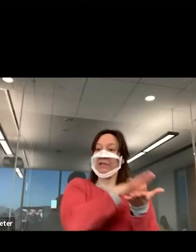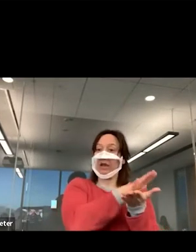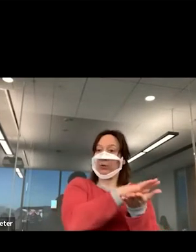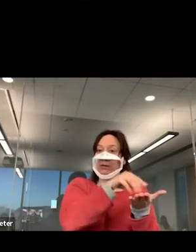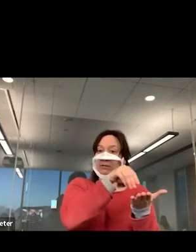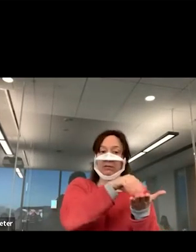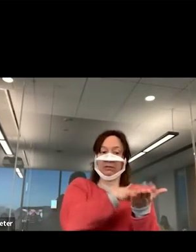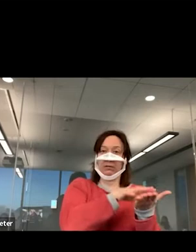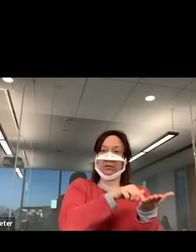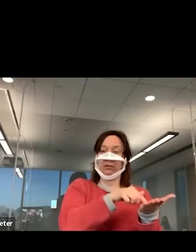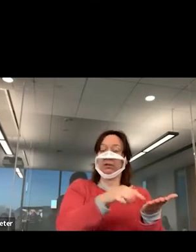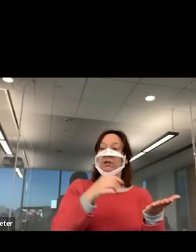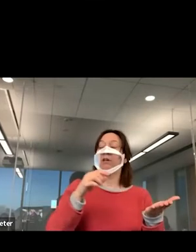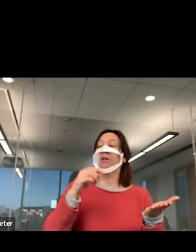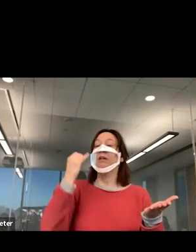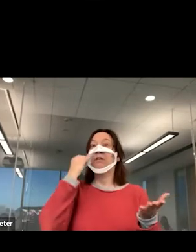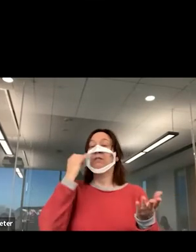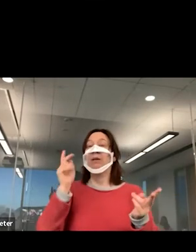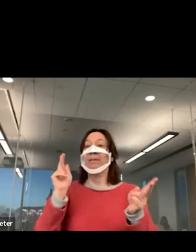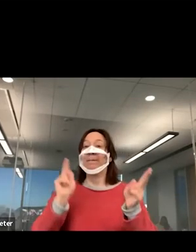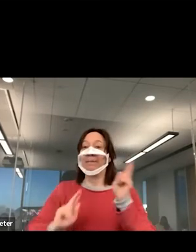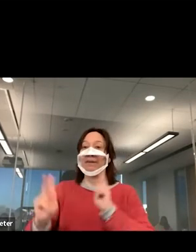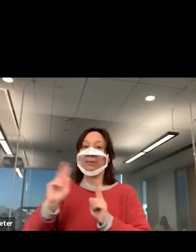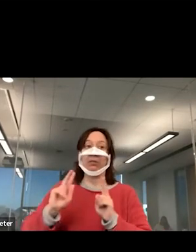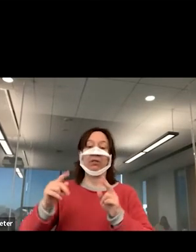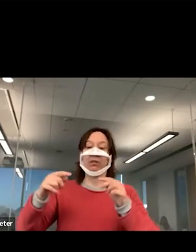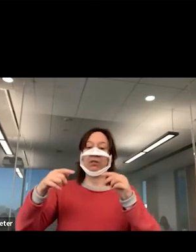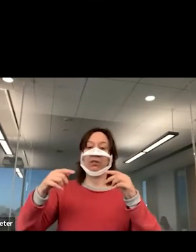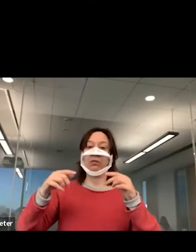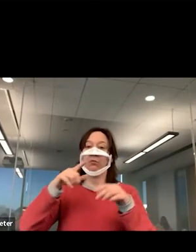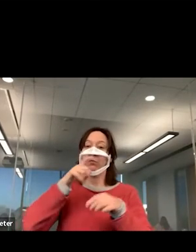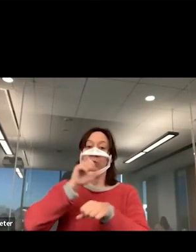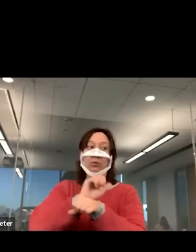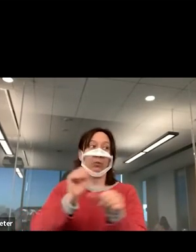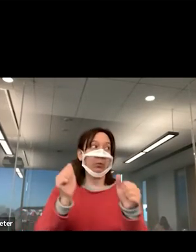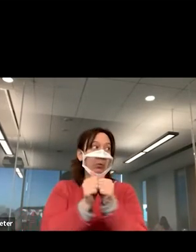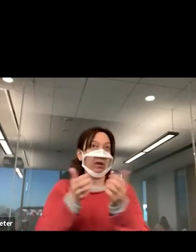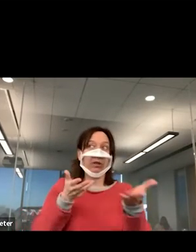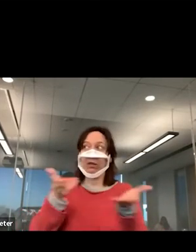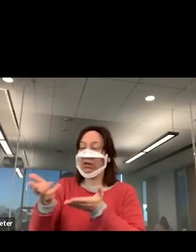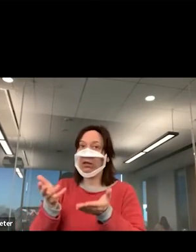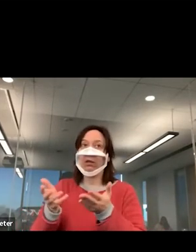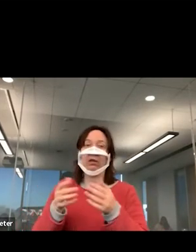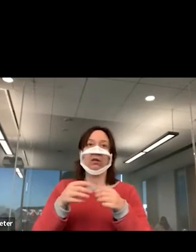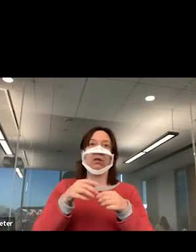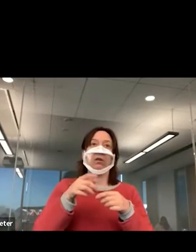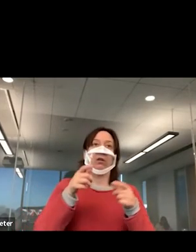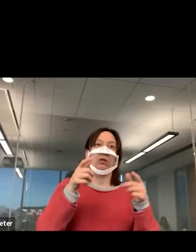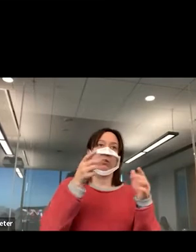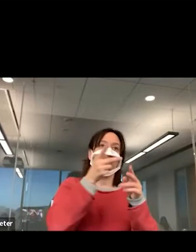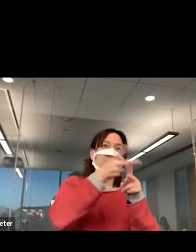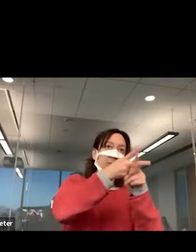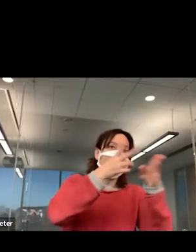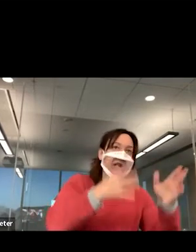away from what your local manager and supervisor when that decision is taken away when the budget